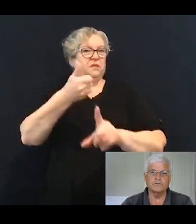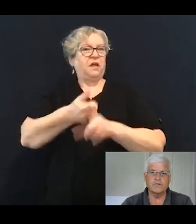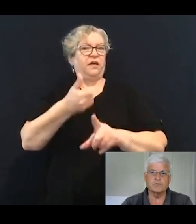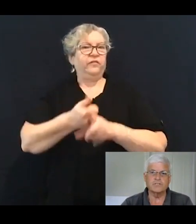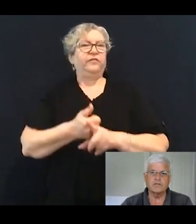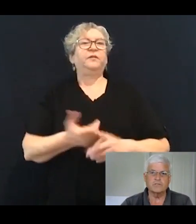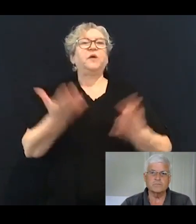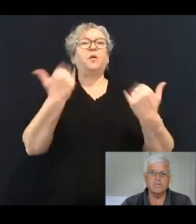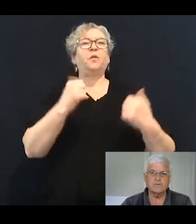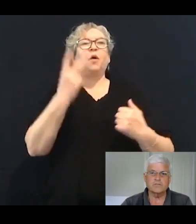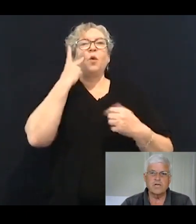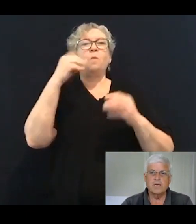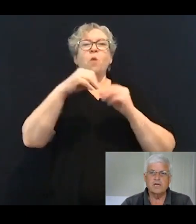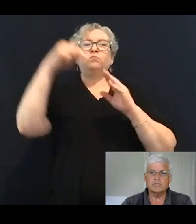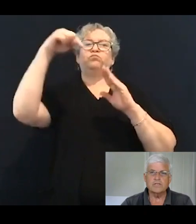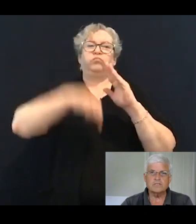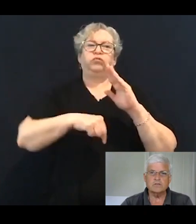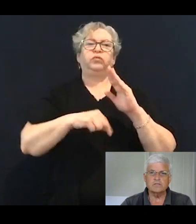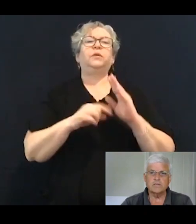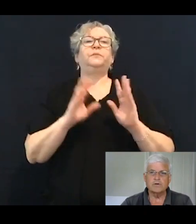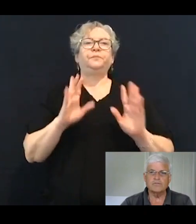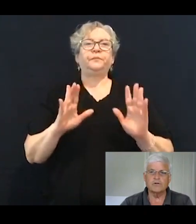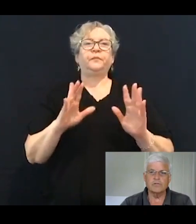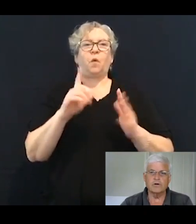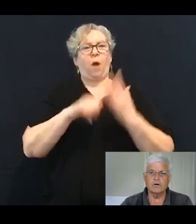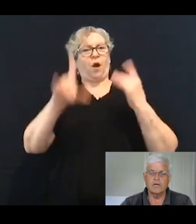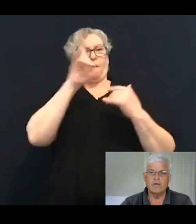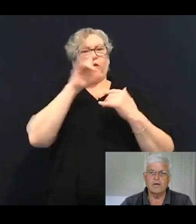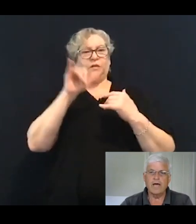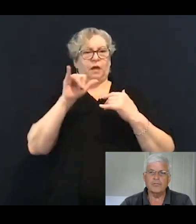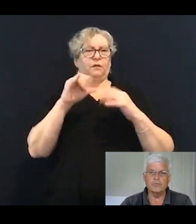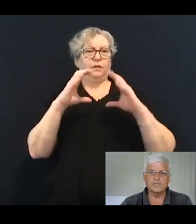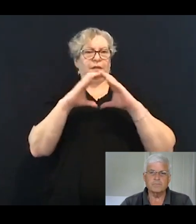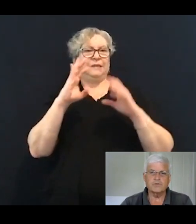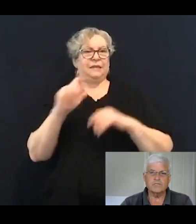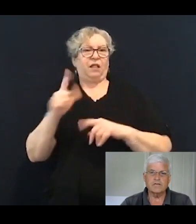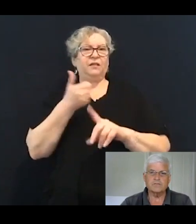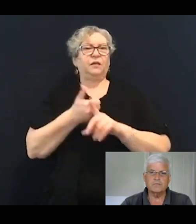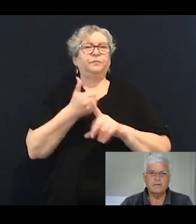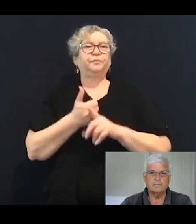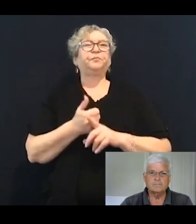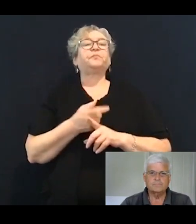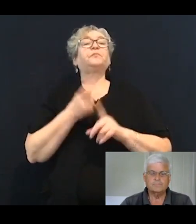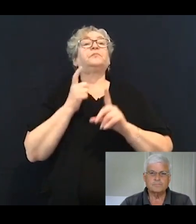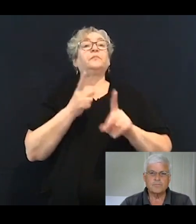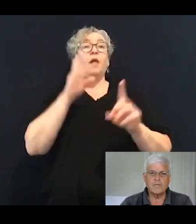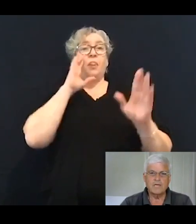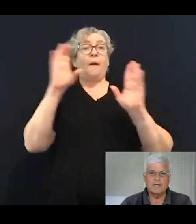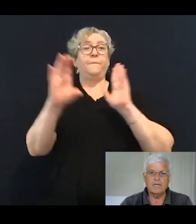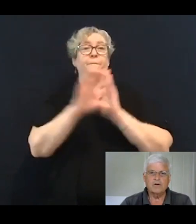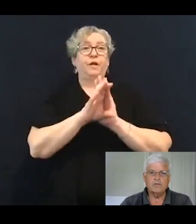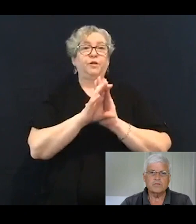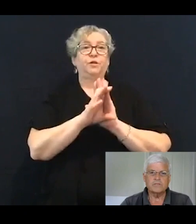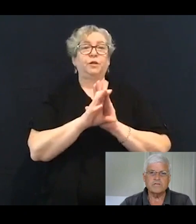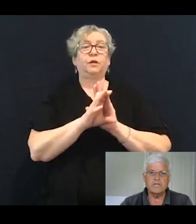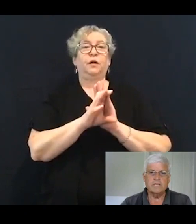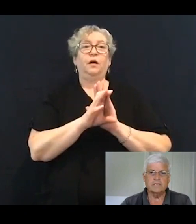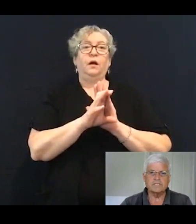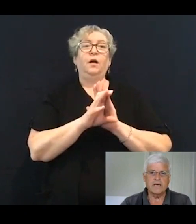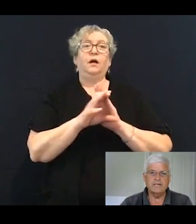So let's look a little bit further at the receptor cells. Here you can see in a scanning electron micrograph